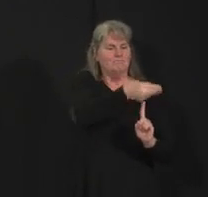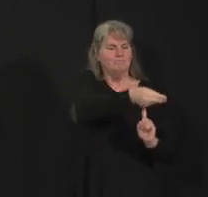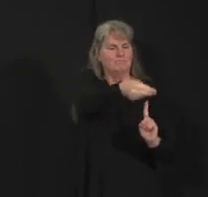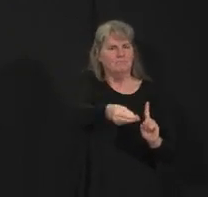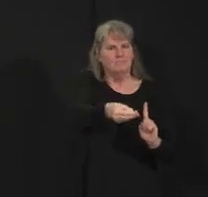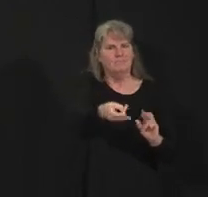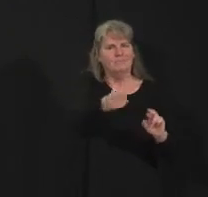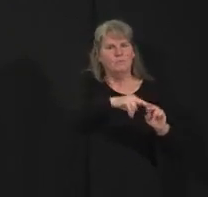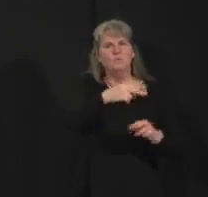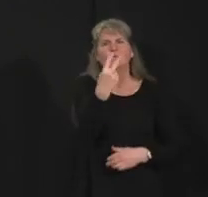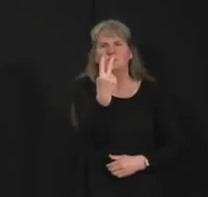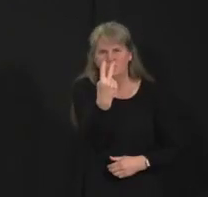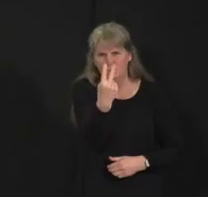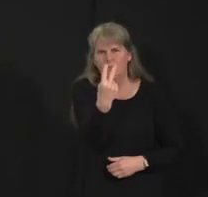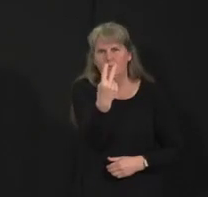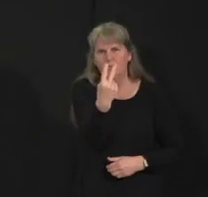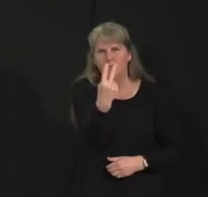On that...